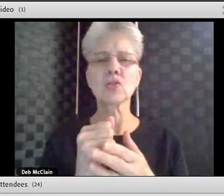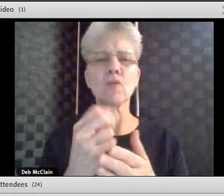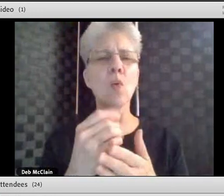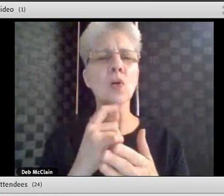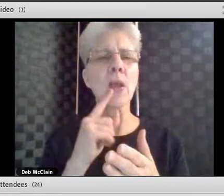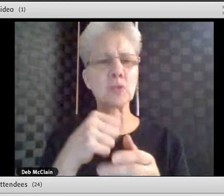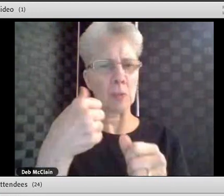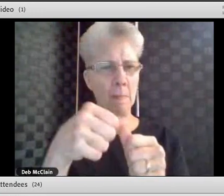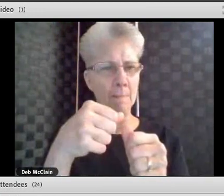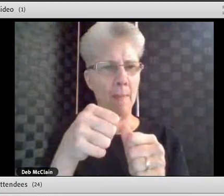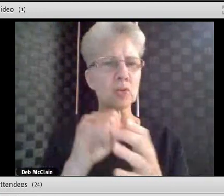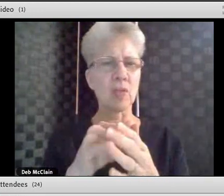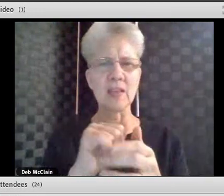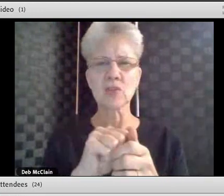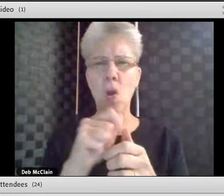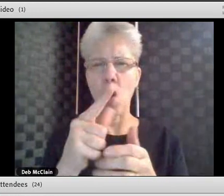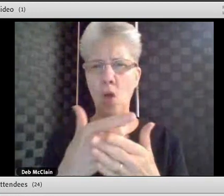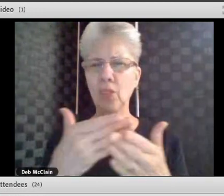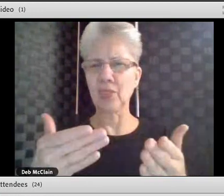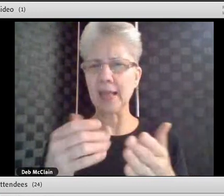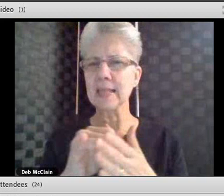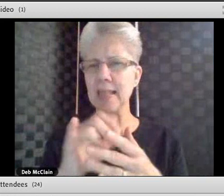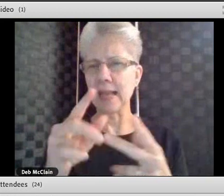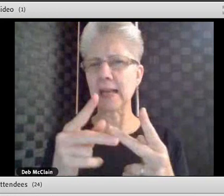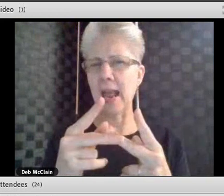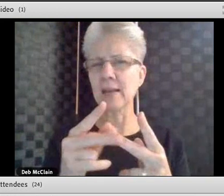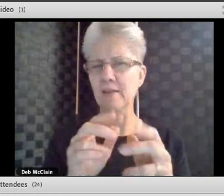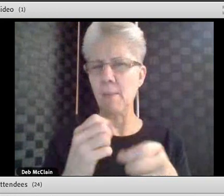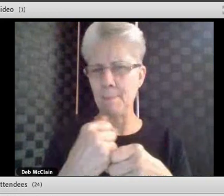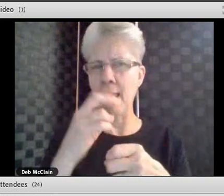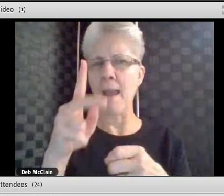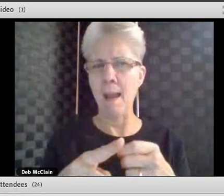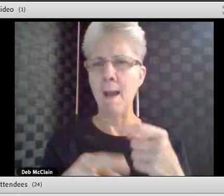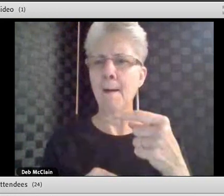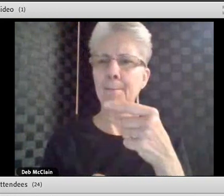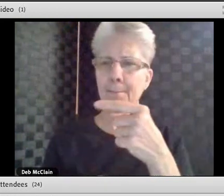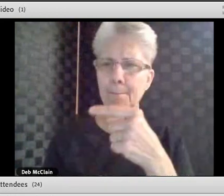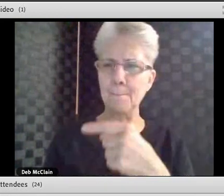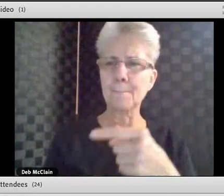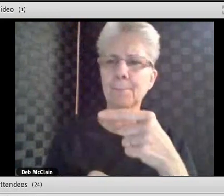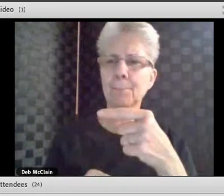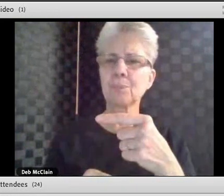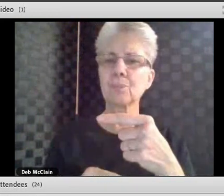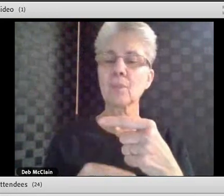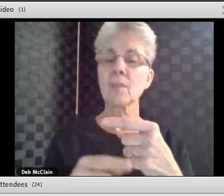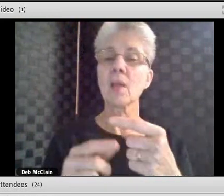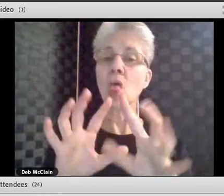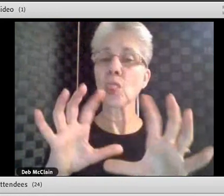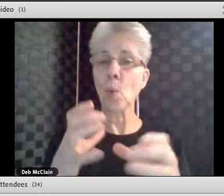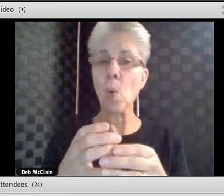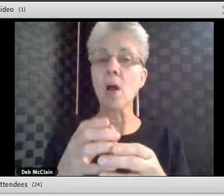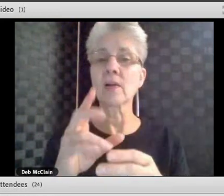so these are all things that kind of compose the world of virtual-reality hardware and software.